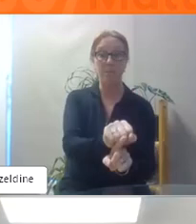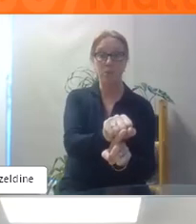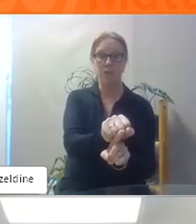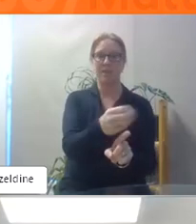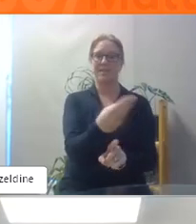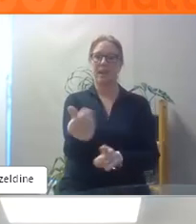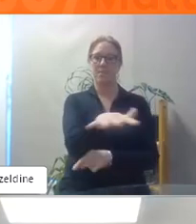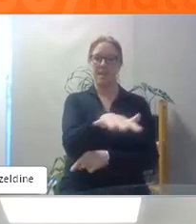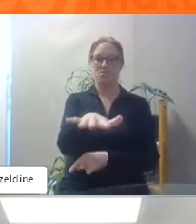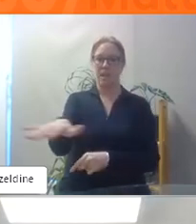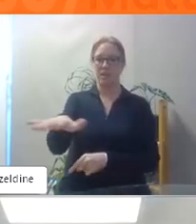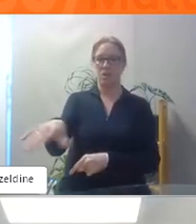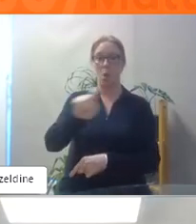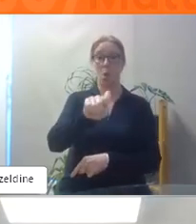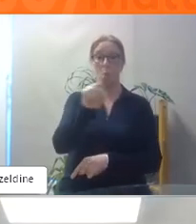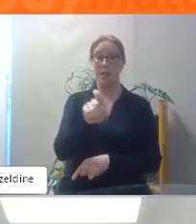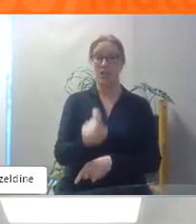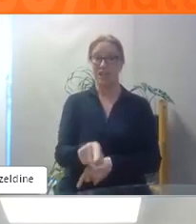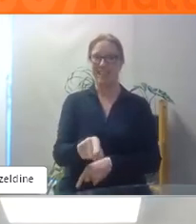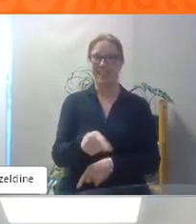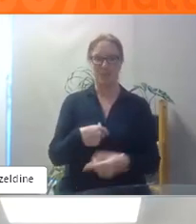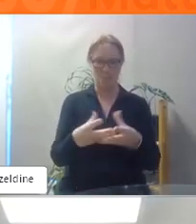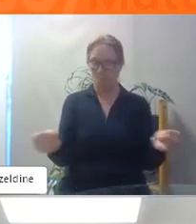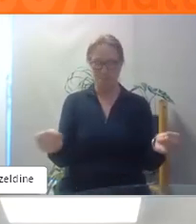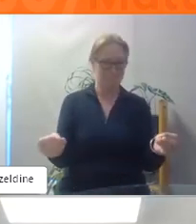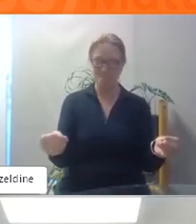So the question -- the question's gone now, but it was around how